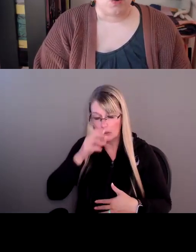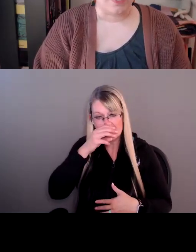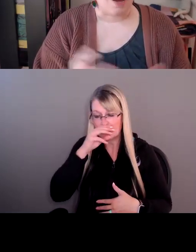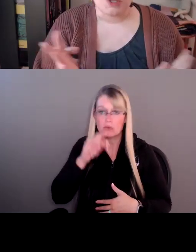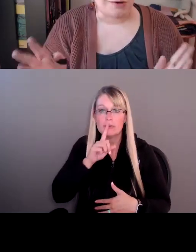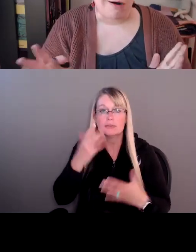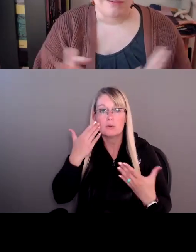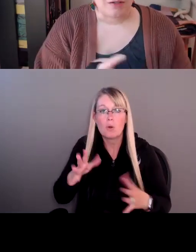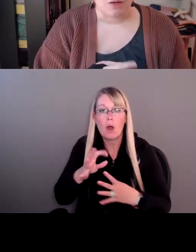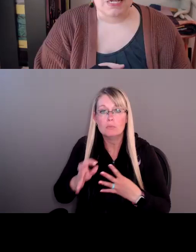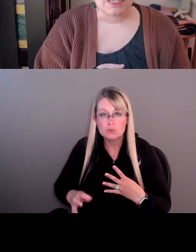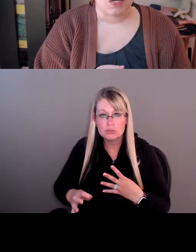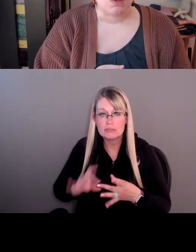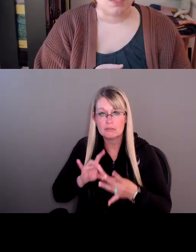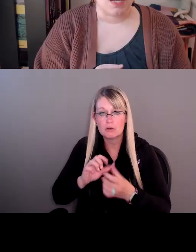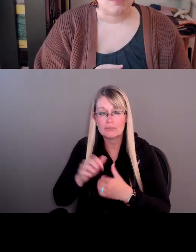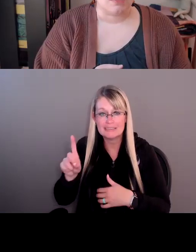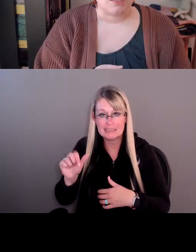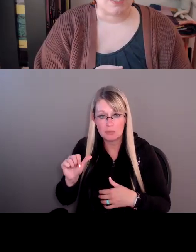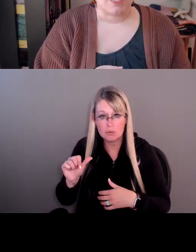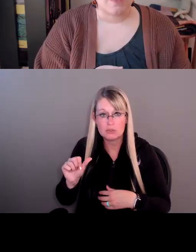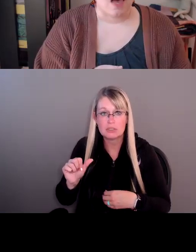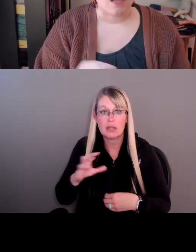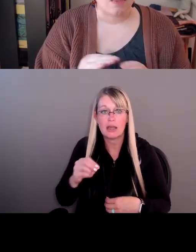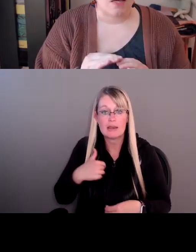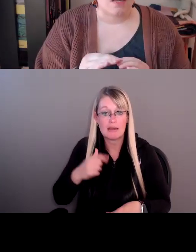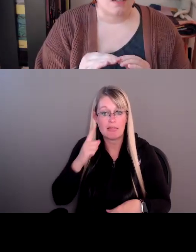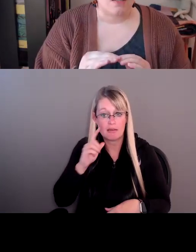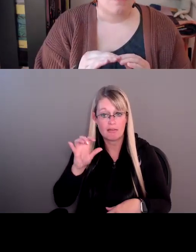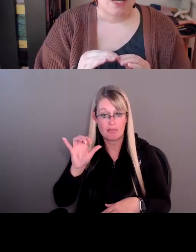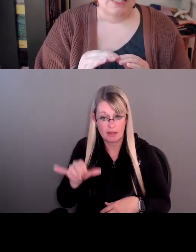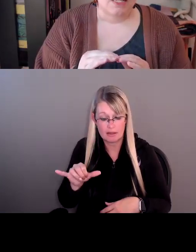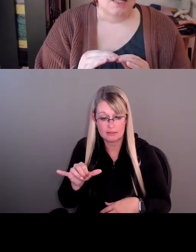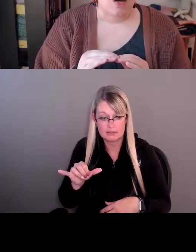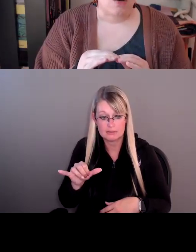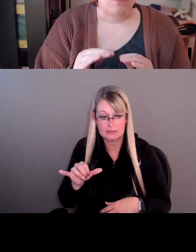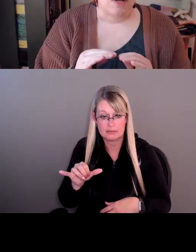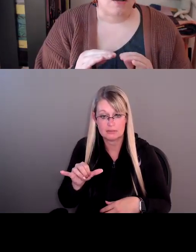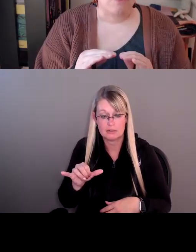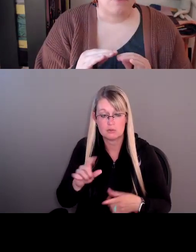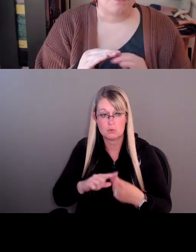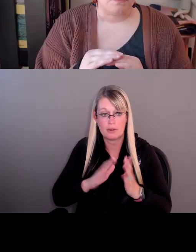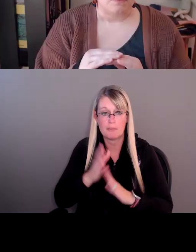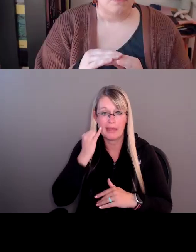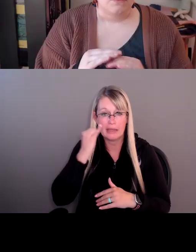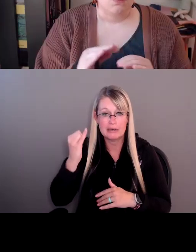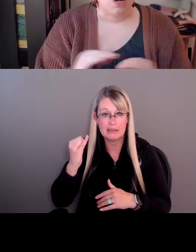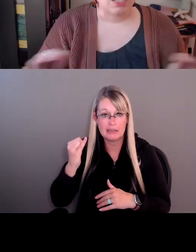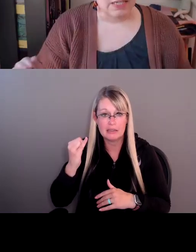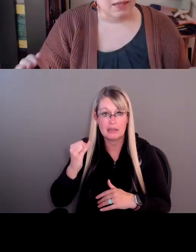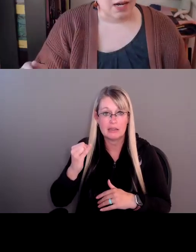what the options are around being disabled. And I think that the idea of kind of broadening that